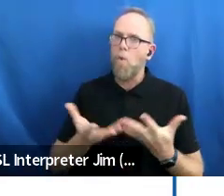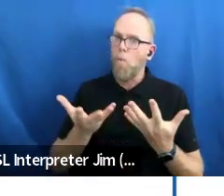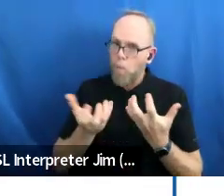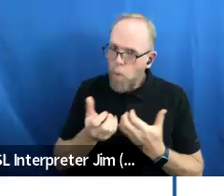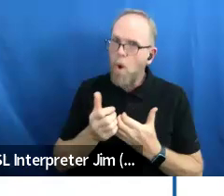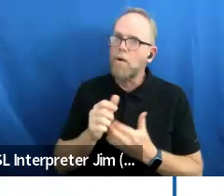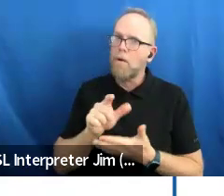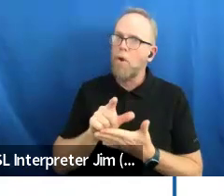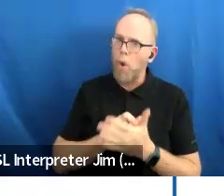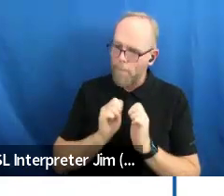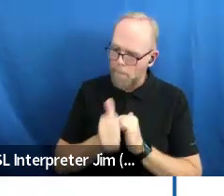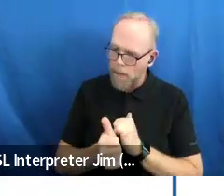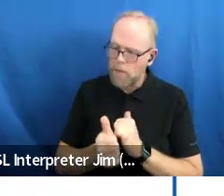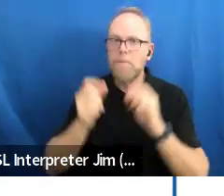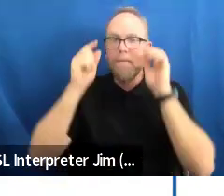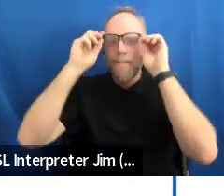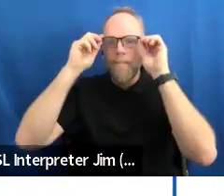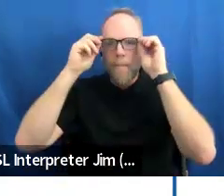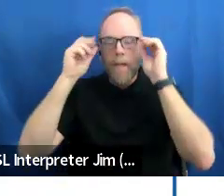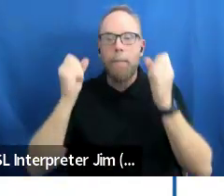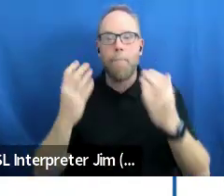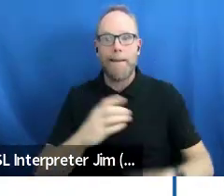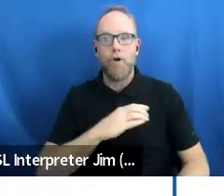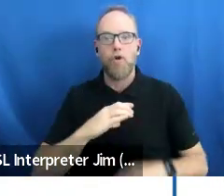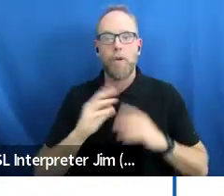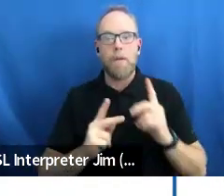And there were a lot of Congresspeople who said, I don't think we should include